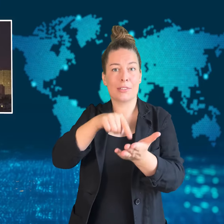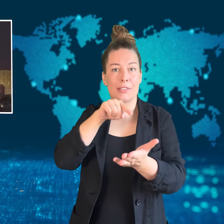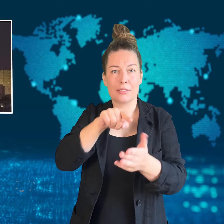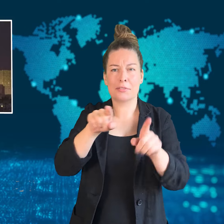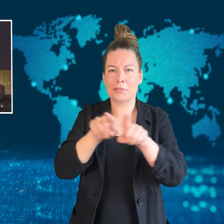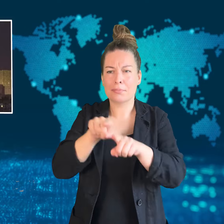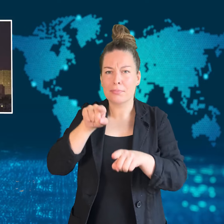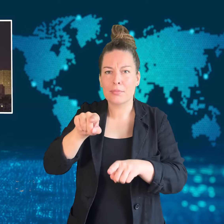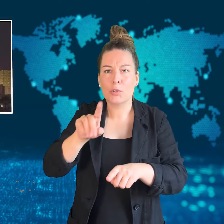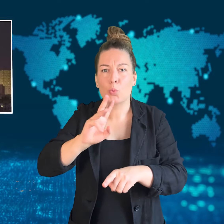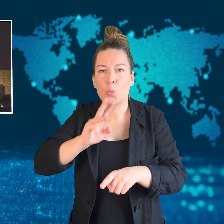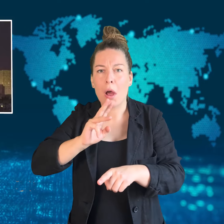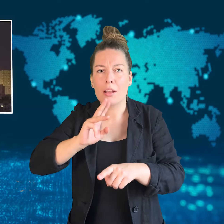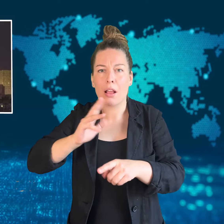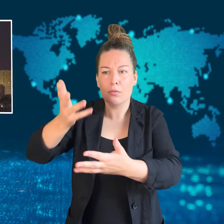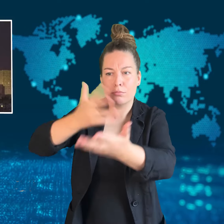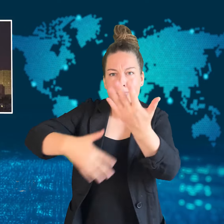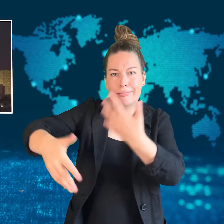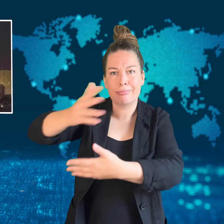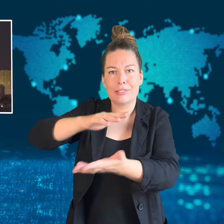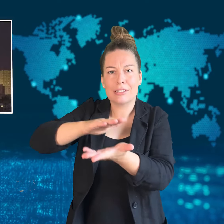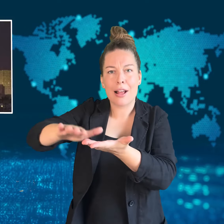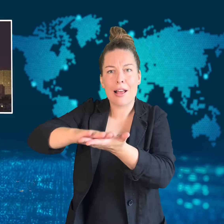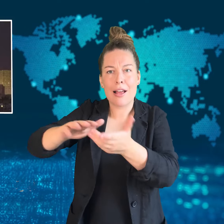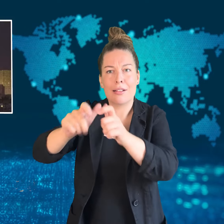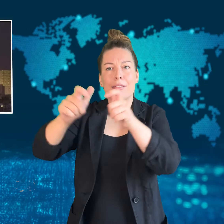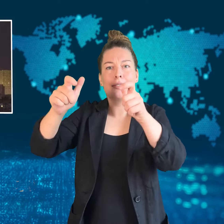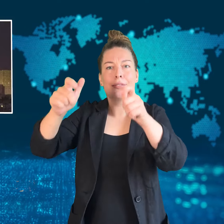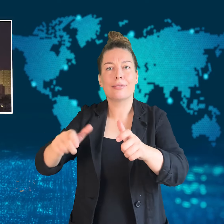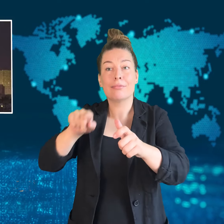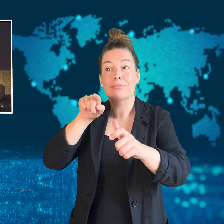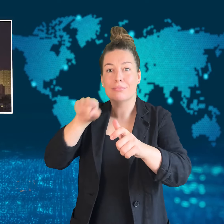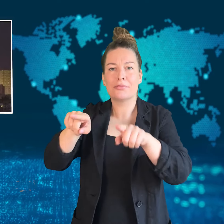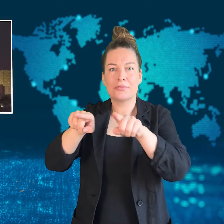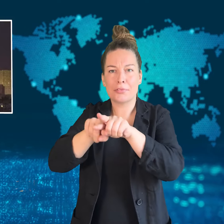an area being used as a shelter, two schools, and other buildings.